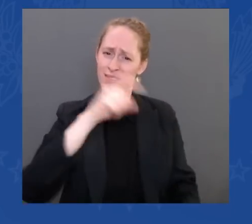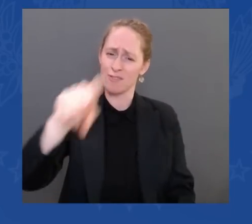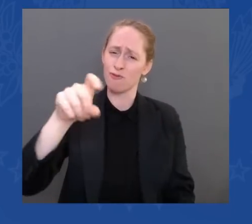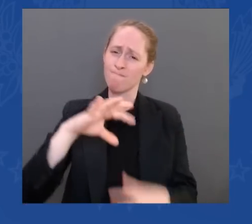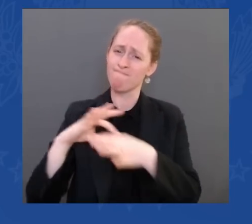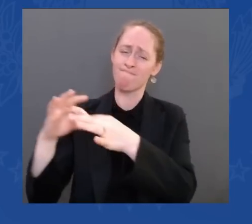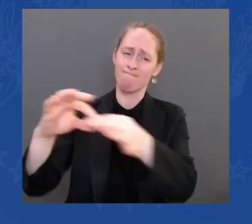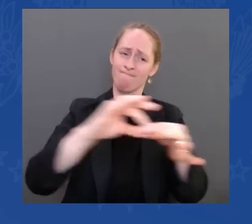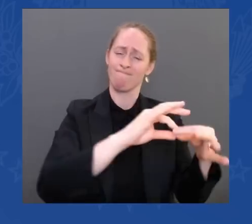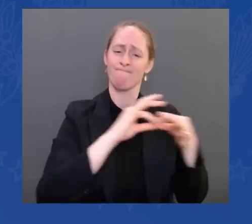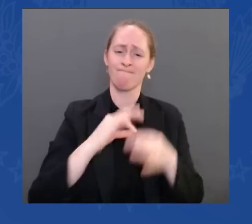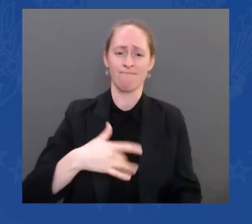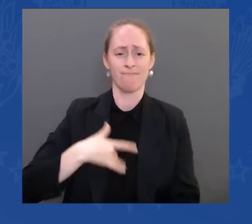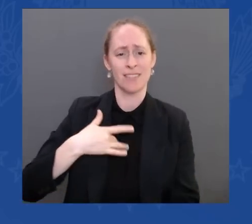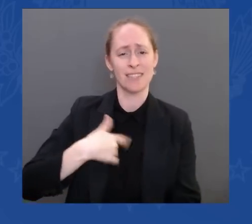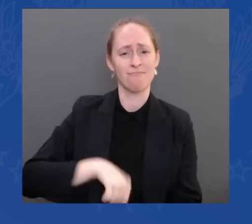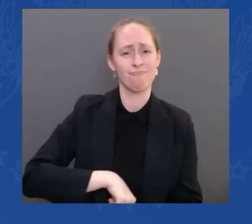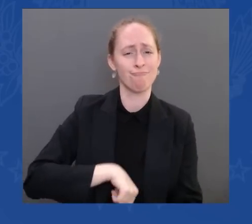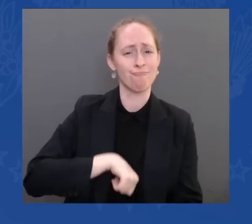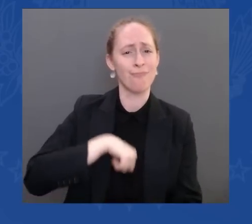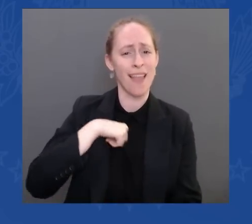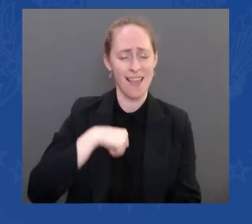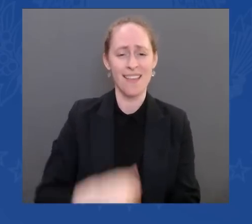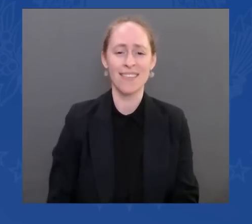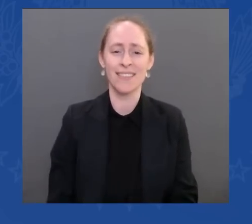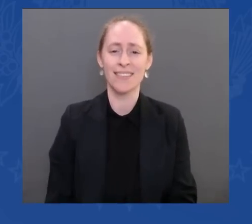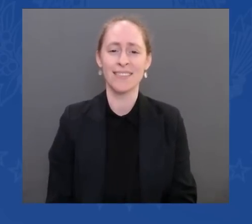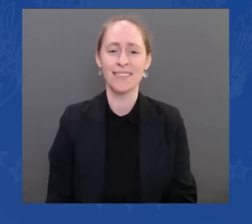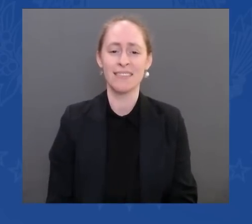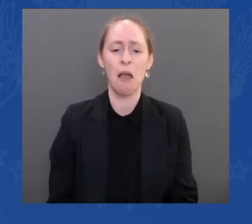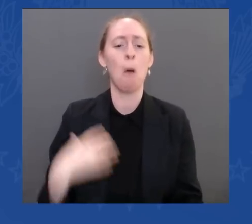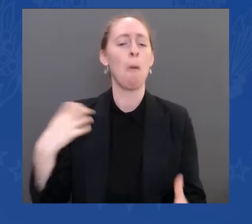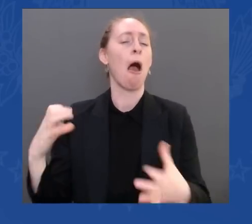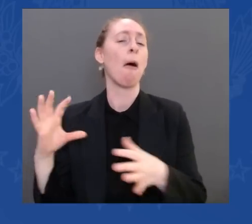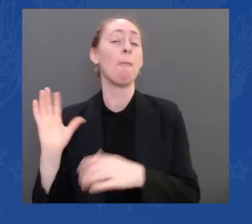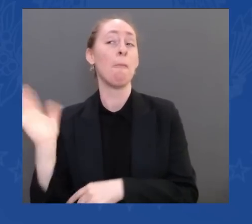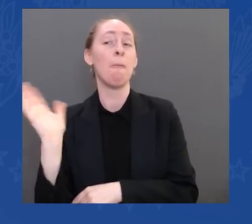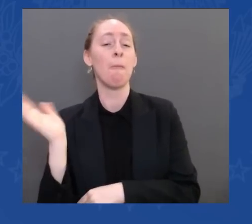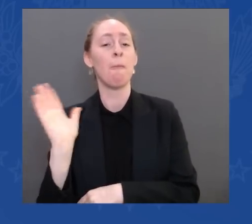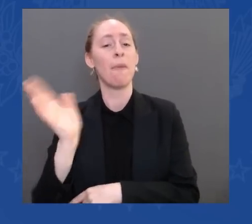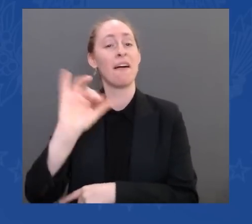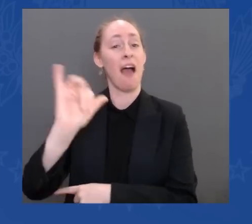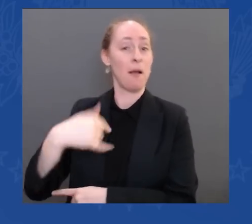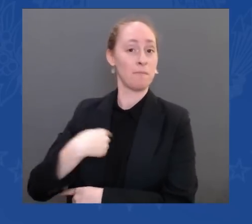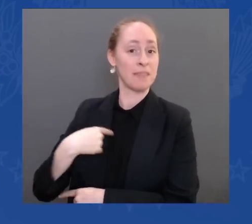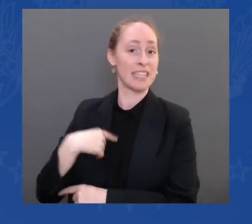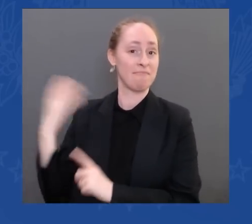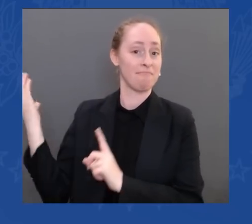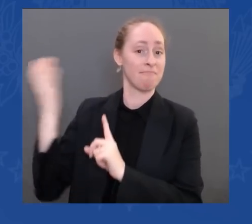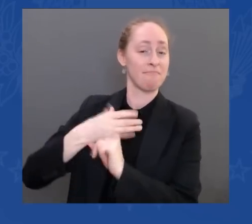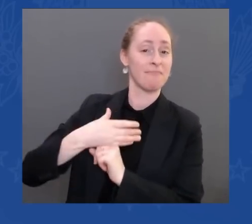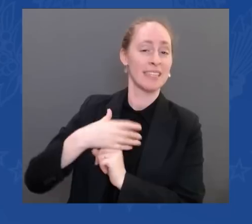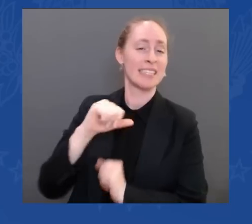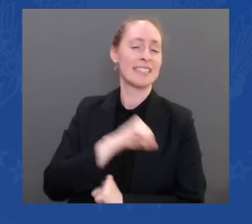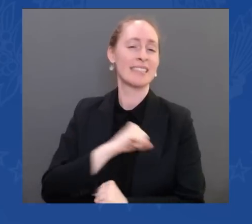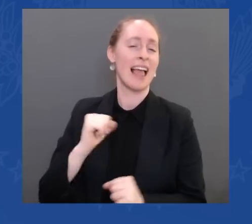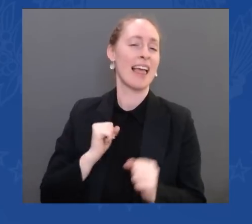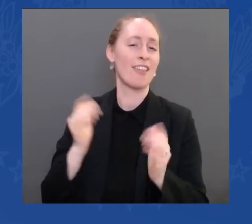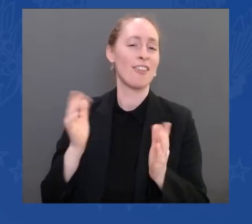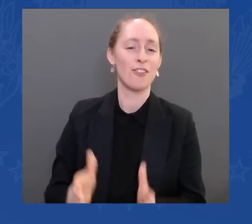but I sent a supplemental budget -- a fancy way of saying we need more money -- to make sure the United States can continue to send weapons